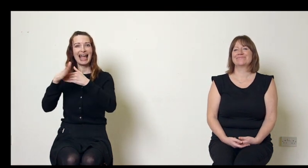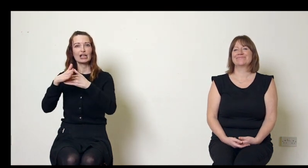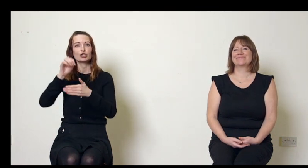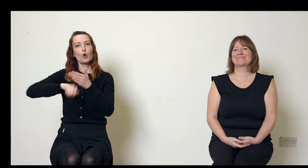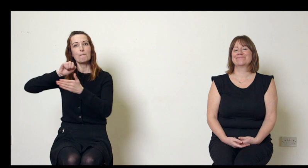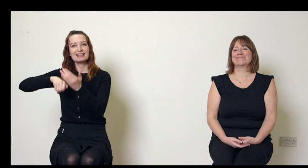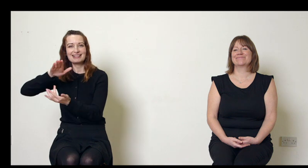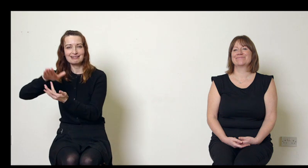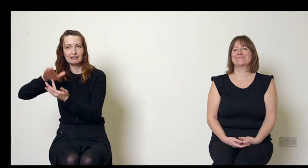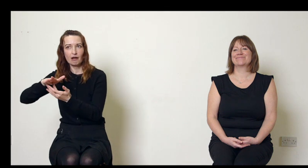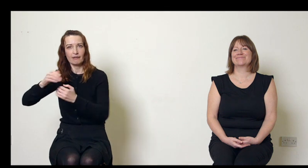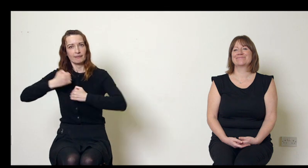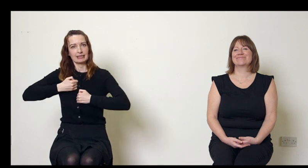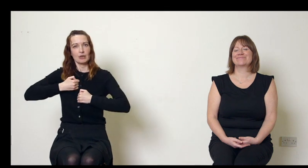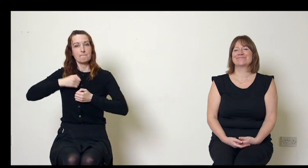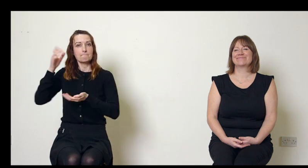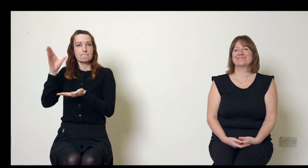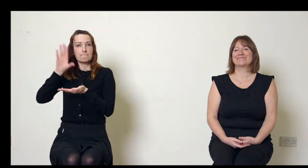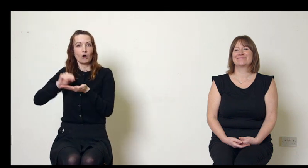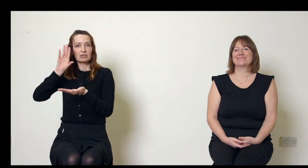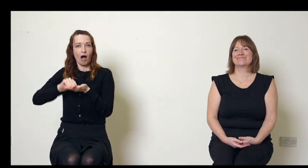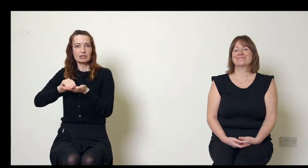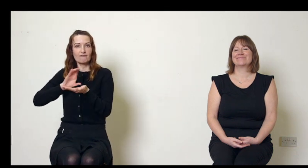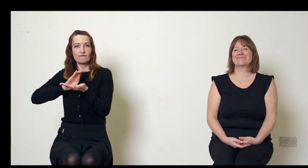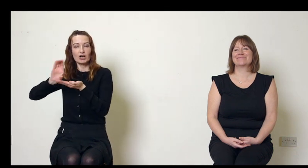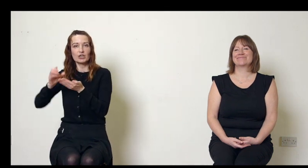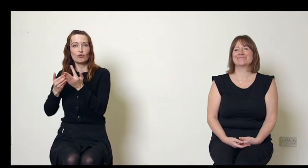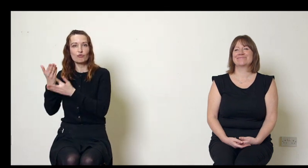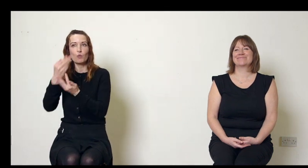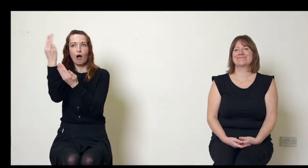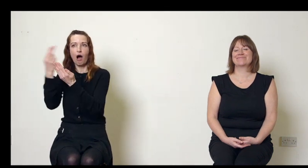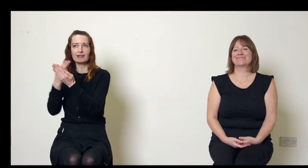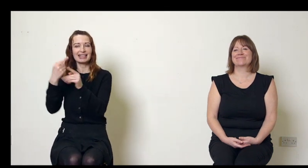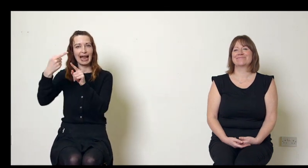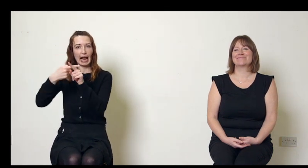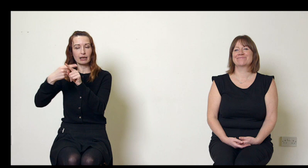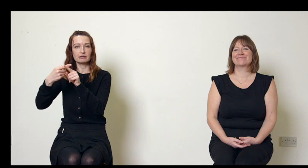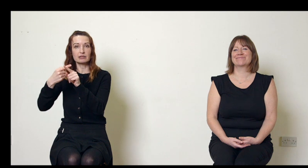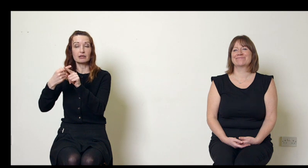This podcast was funded by the Arts Council England as part of the Creative People and Places Program.